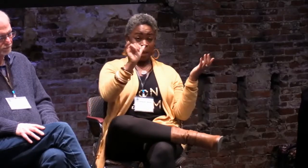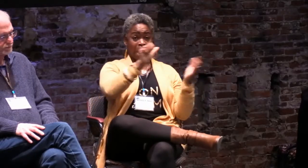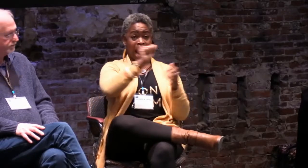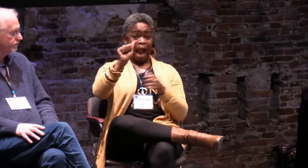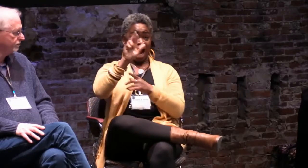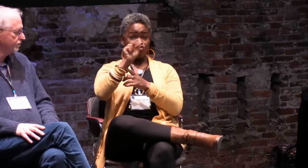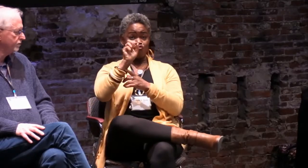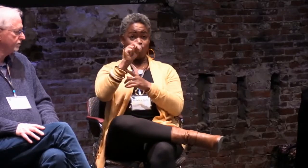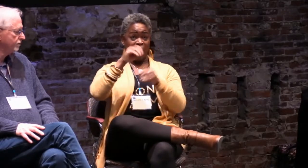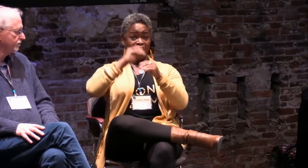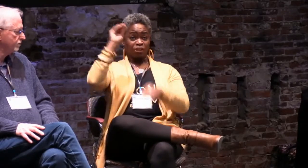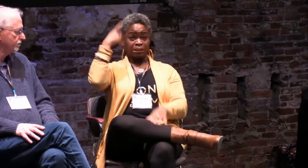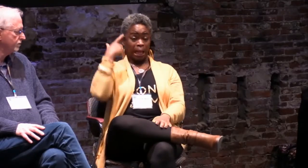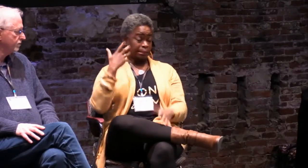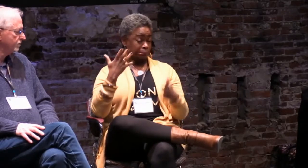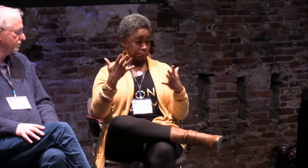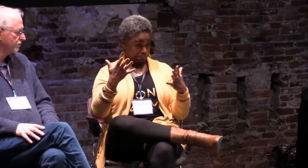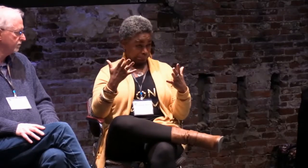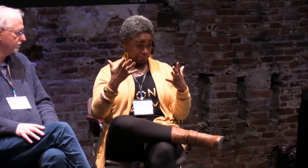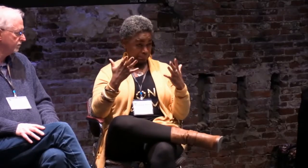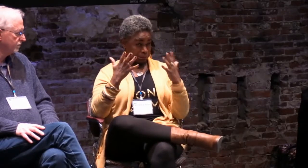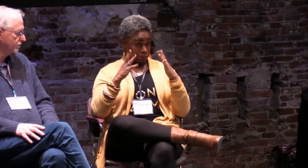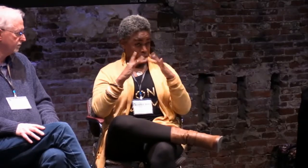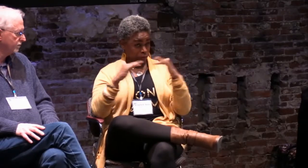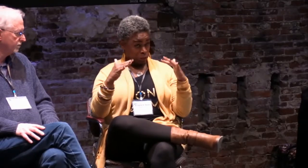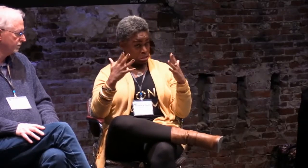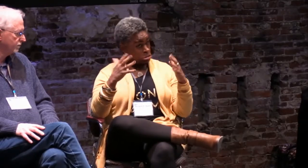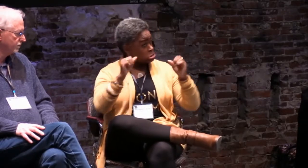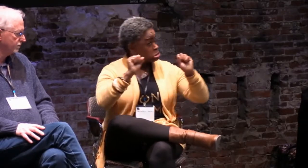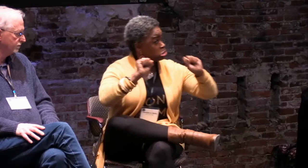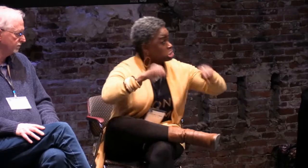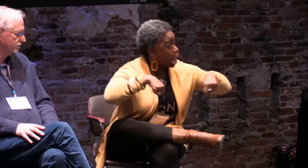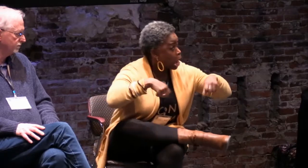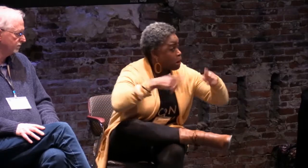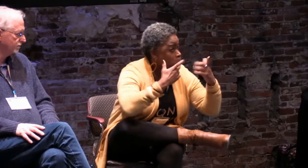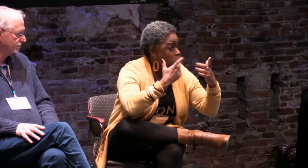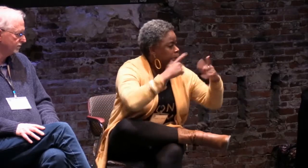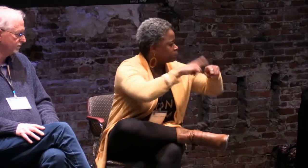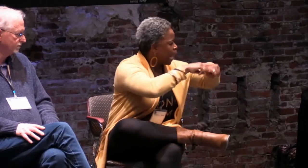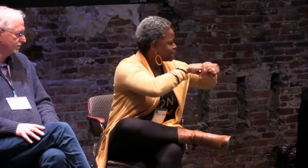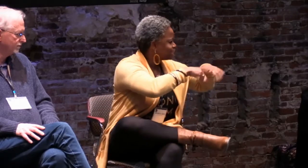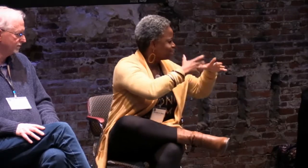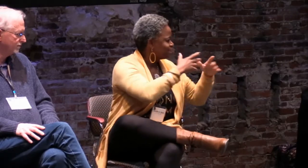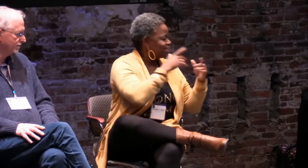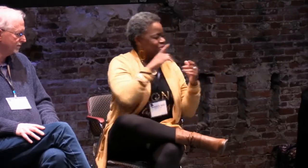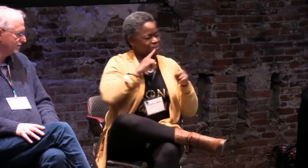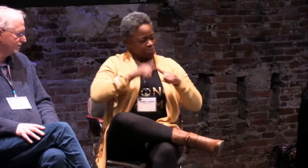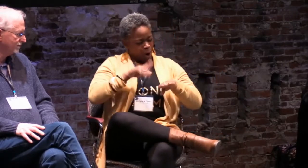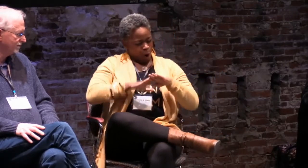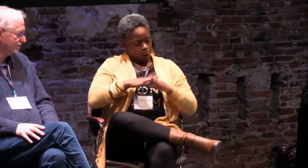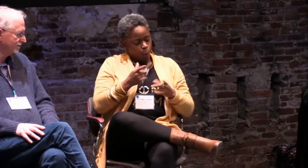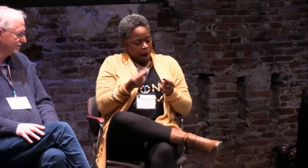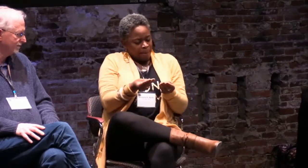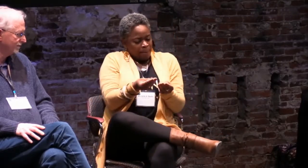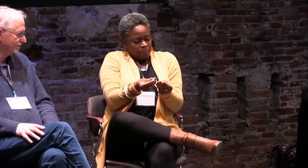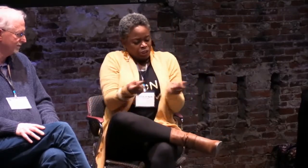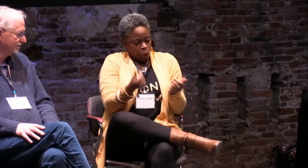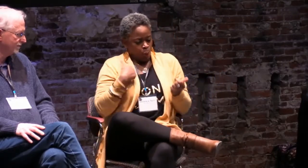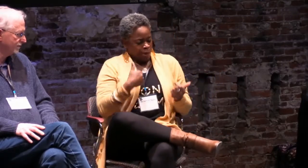What is the content that you're working with? Can you do A Raisin in the Sun with varying, diverse, non-African-American members?